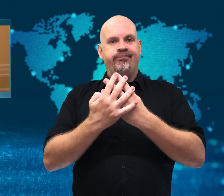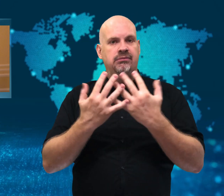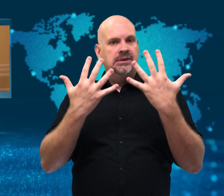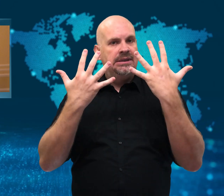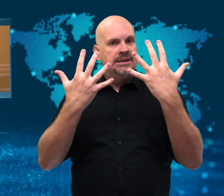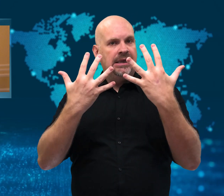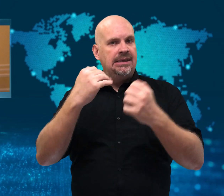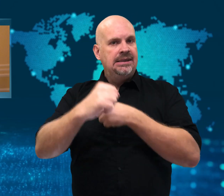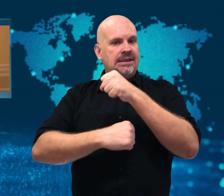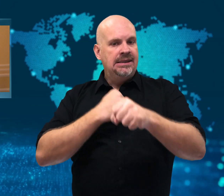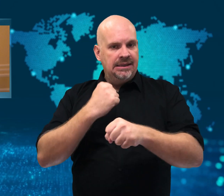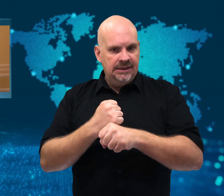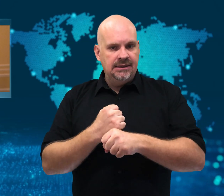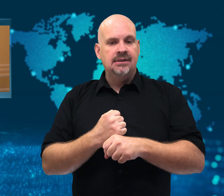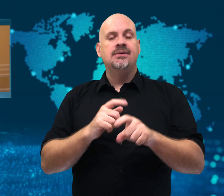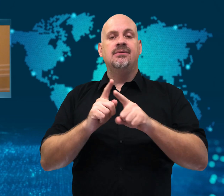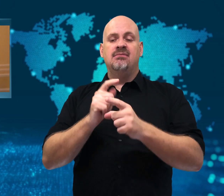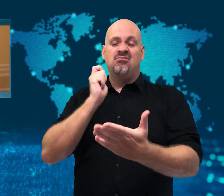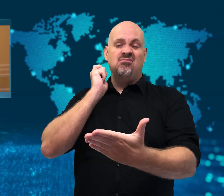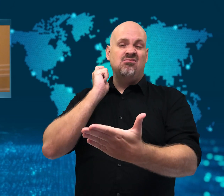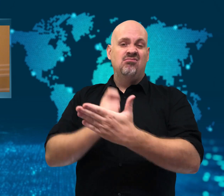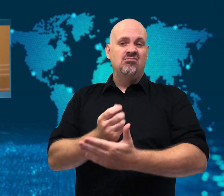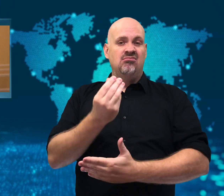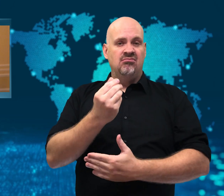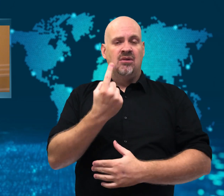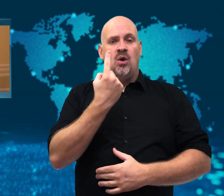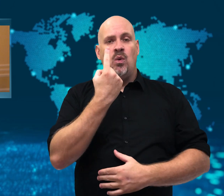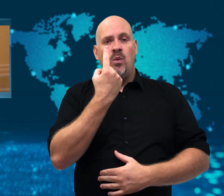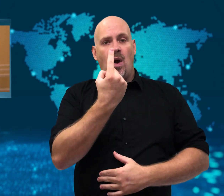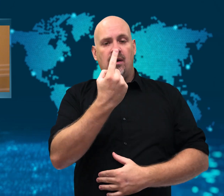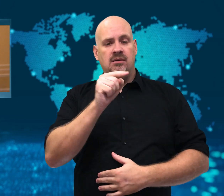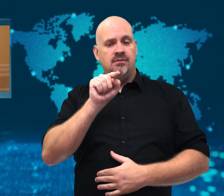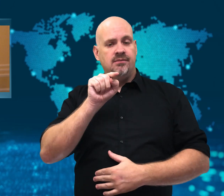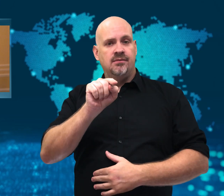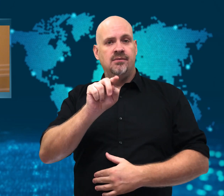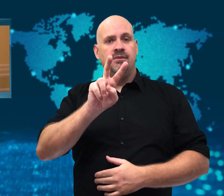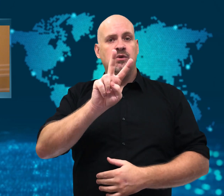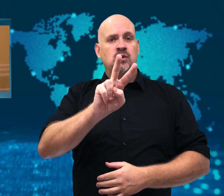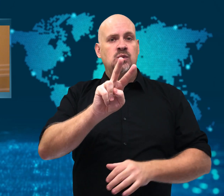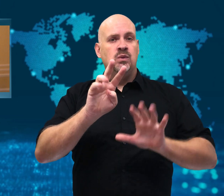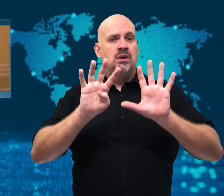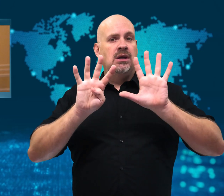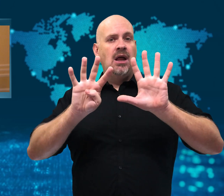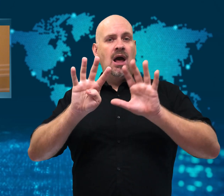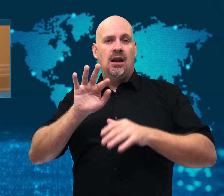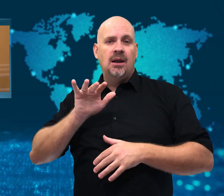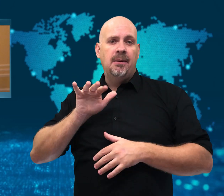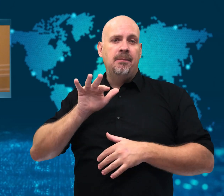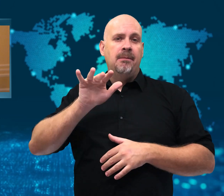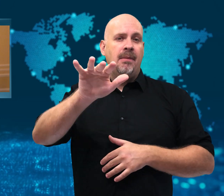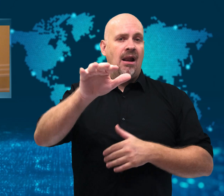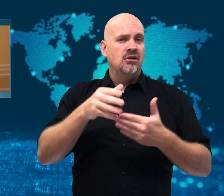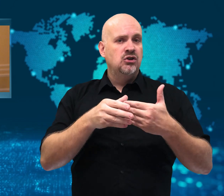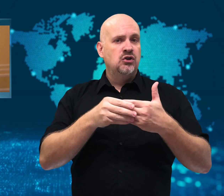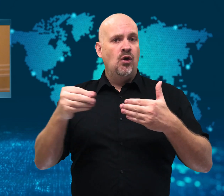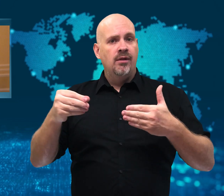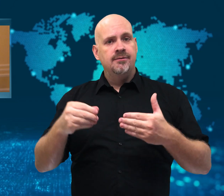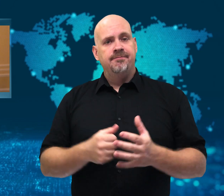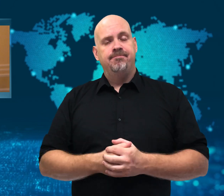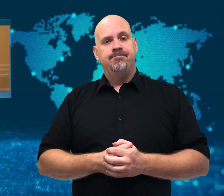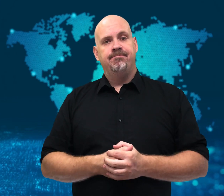with up to 10 years in prison and a fine of $1.29 million USD.